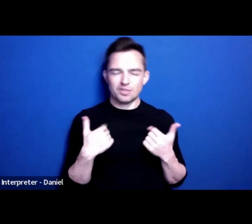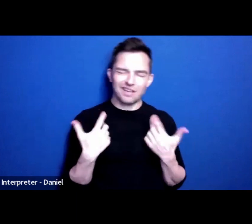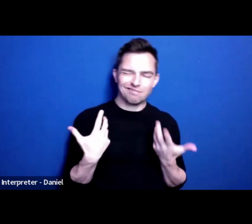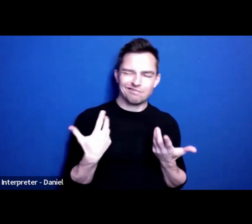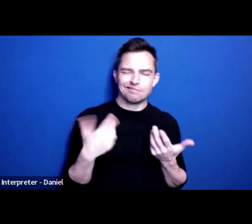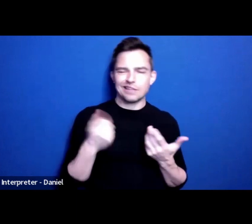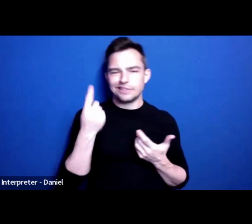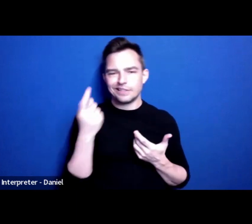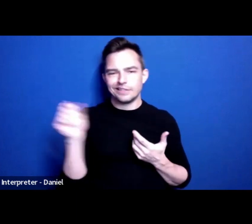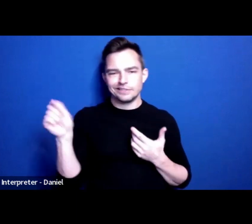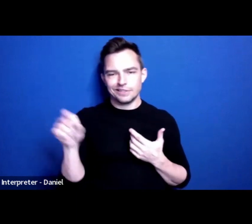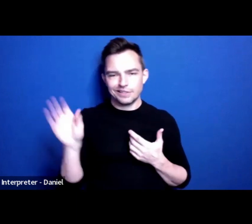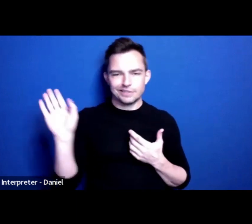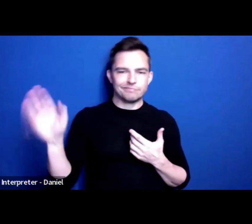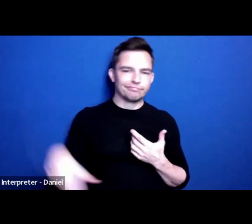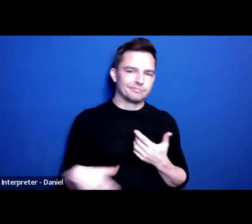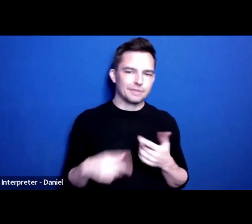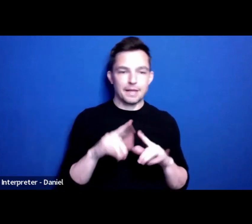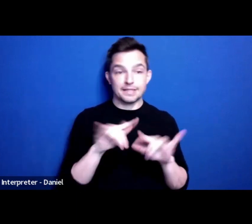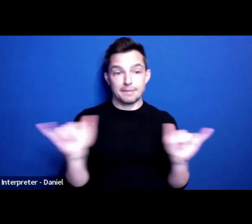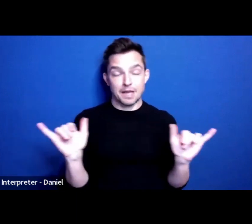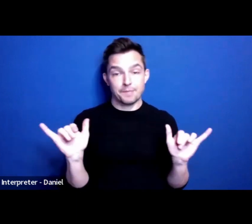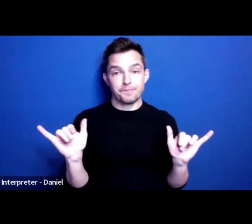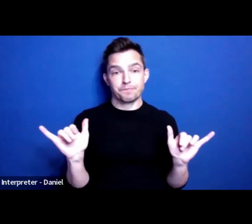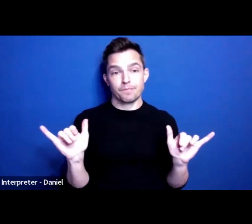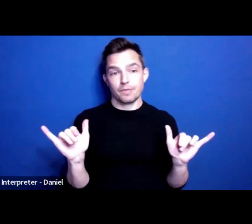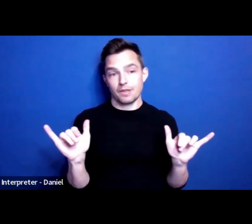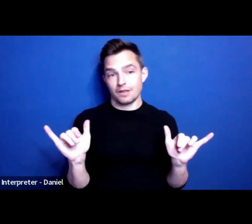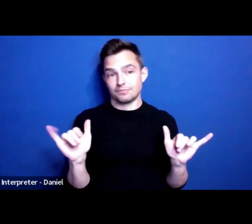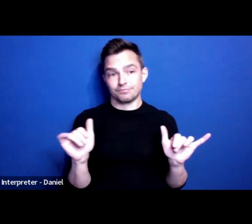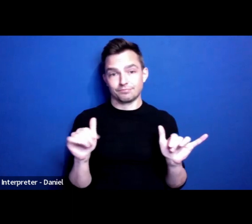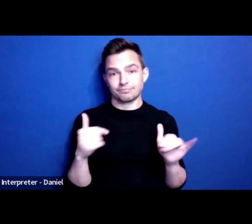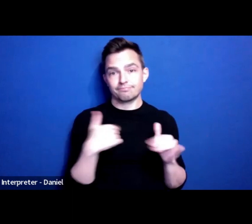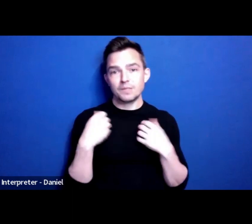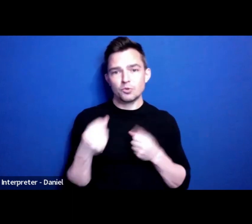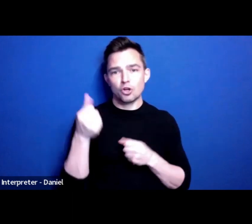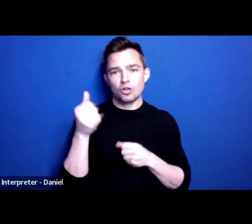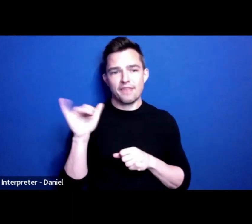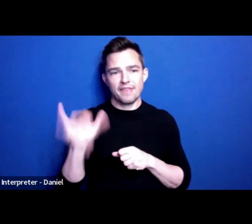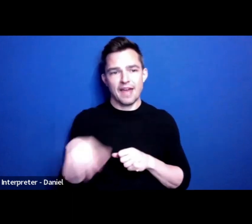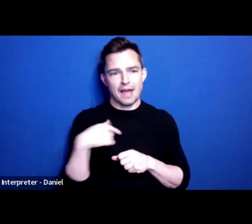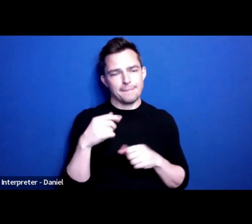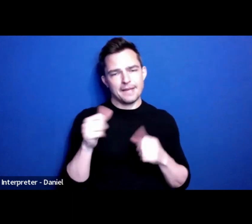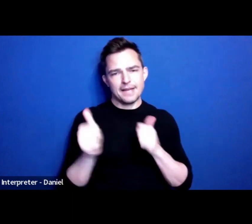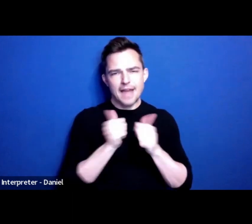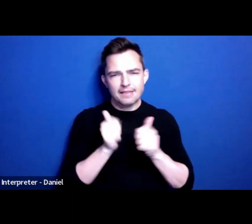it. Yes. But at the same time, you know, I'm stronger than this. You know, I'm an athlete, I can figure it out. You know, I figured it was like lifting